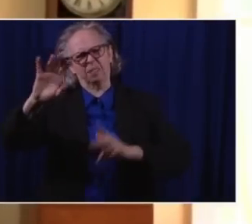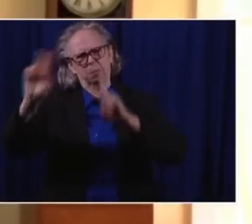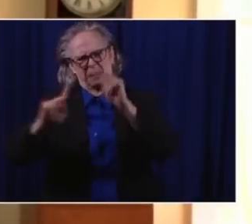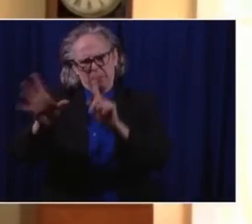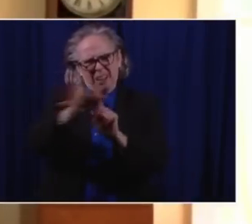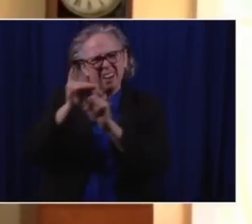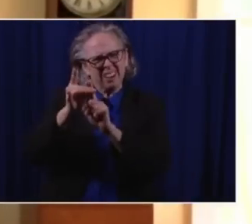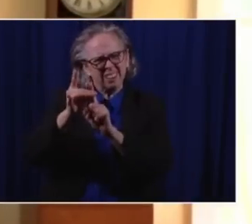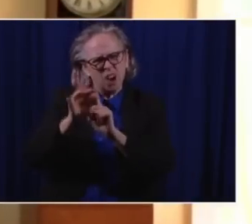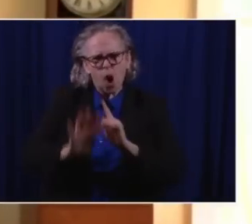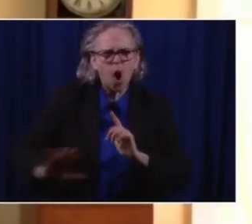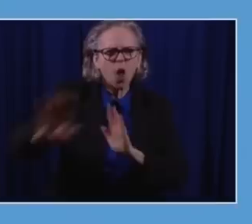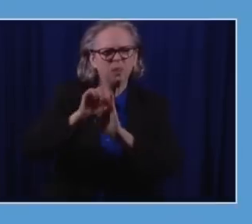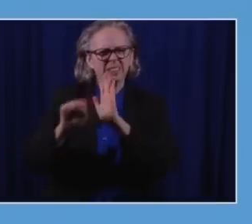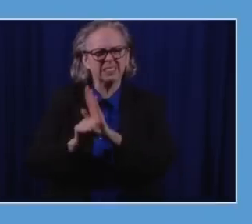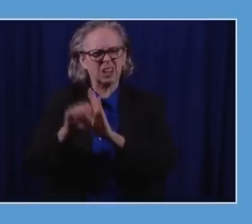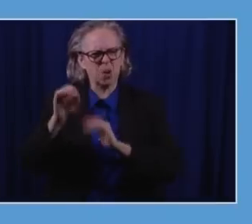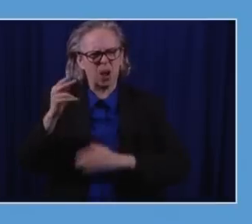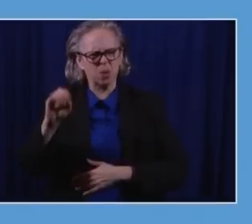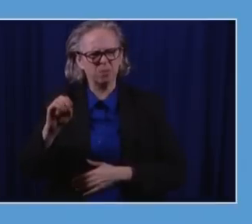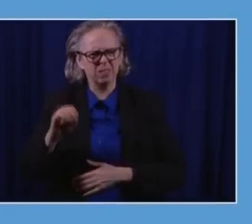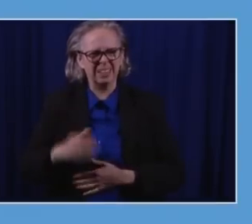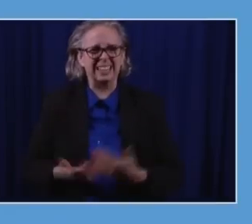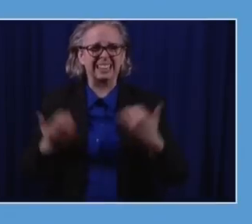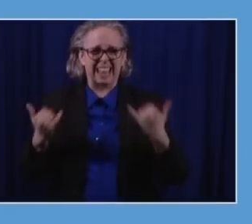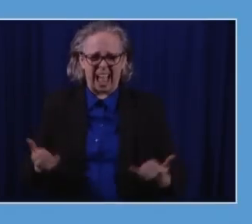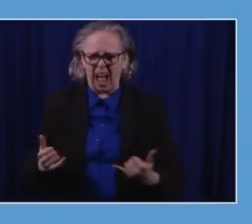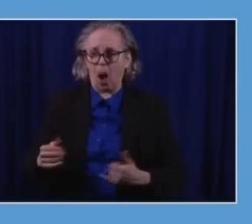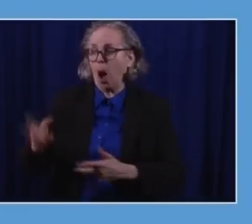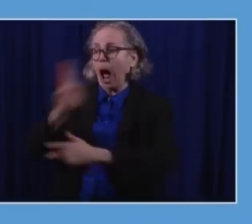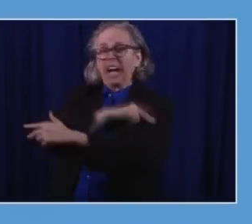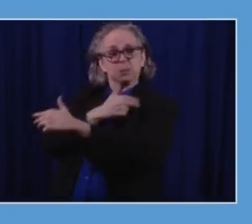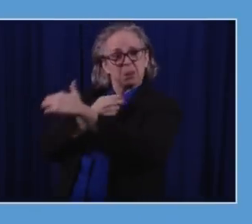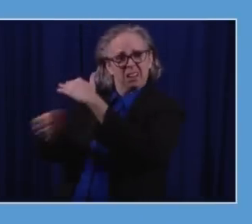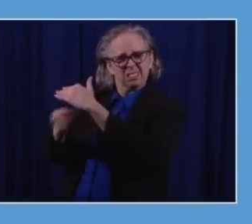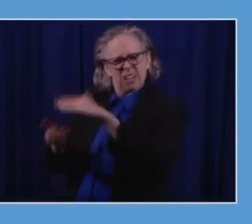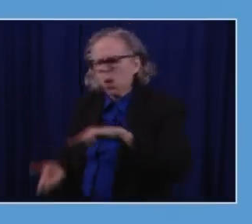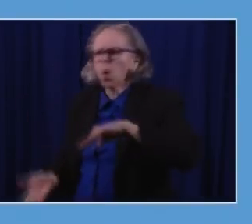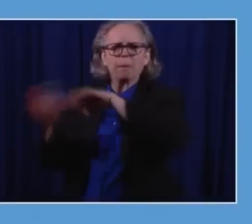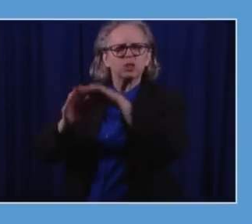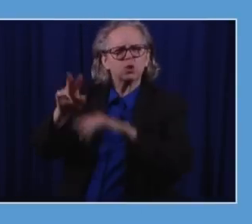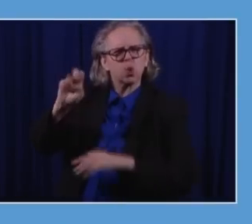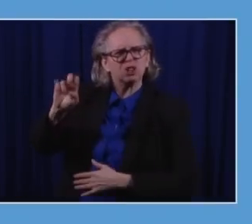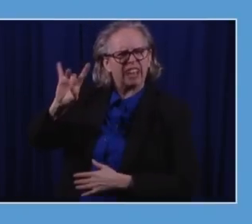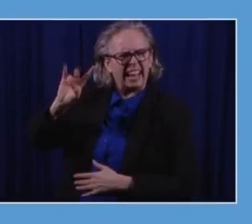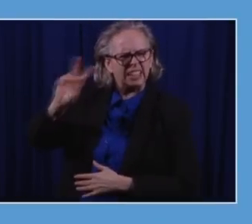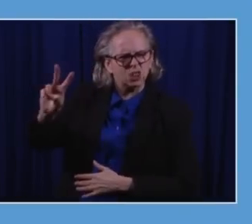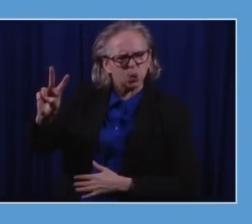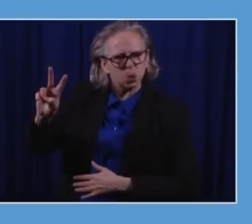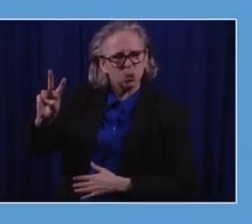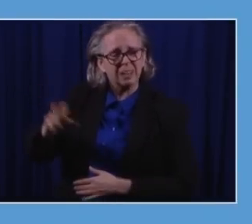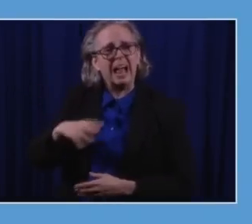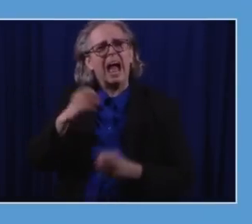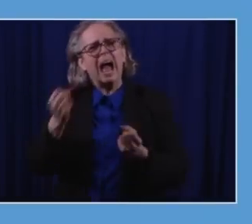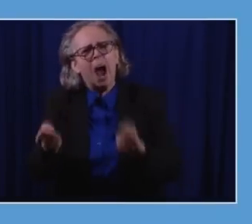we're very excited about that. Let's go to our patients for today today we're reporting. 11,885 cases. We are also An